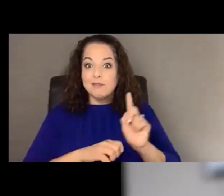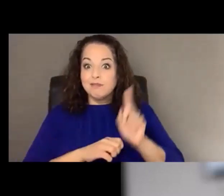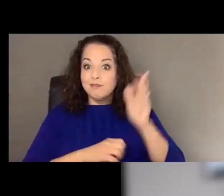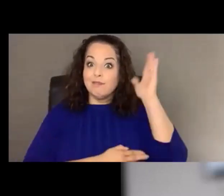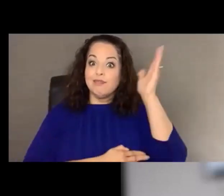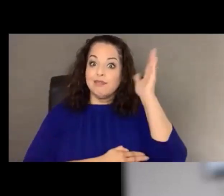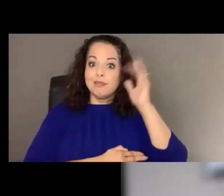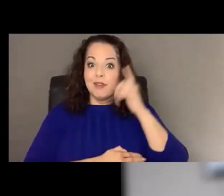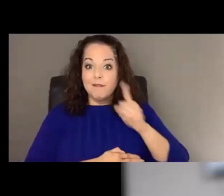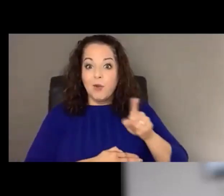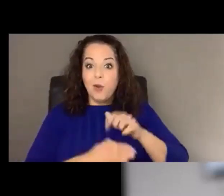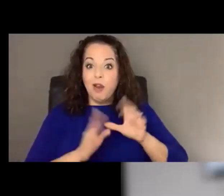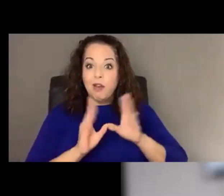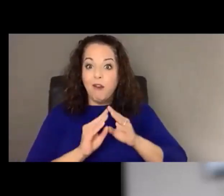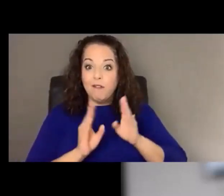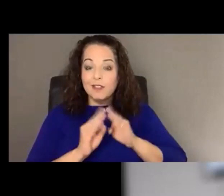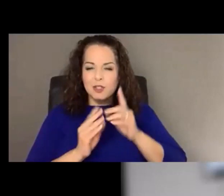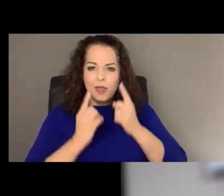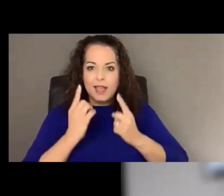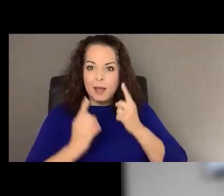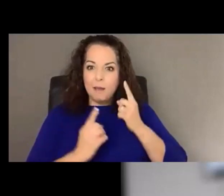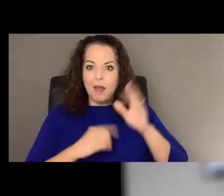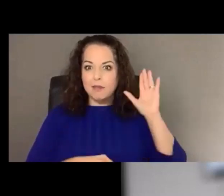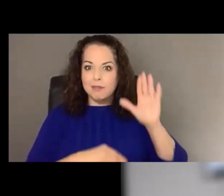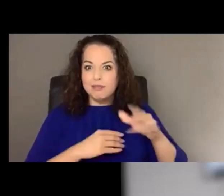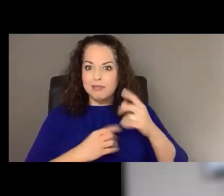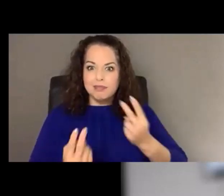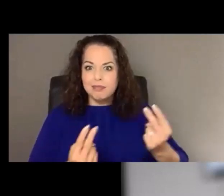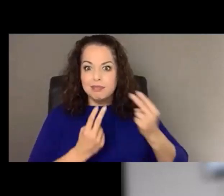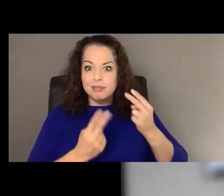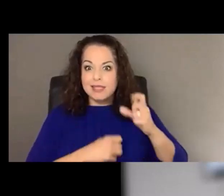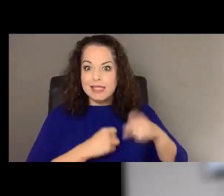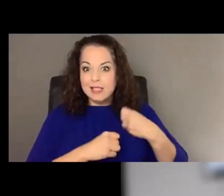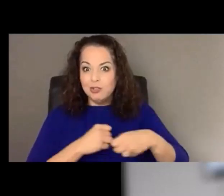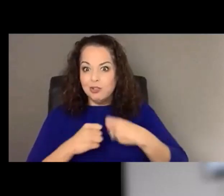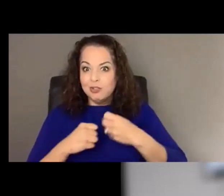And you think of all the posters over all the years shared at all the conferences.